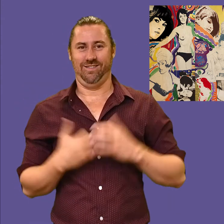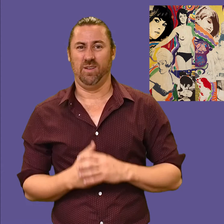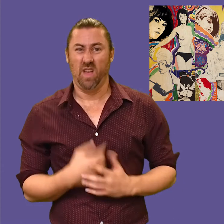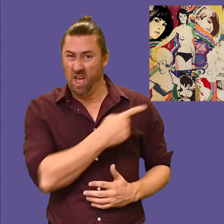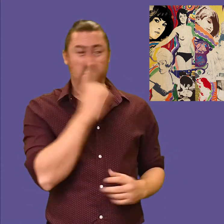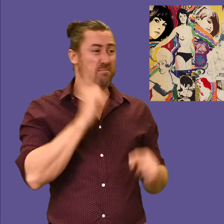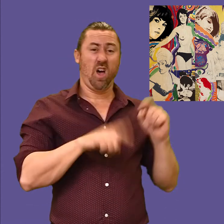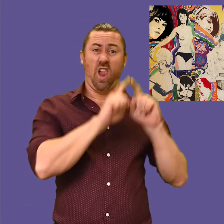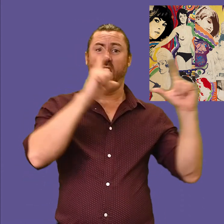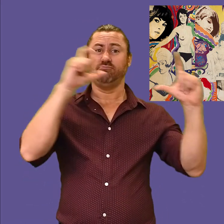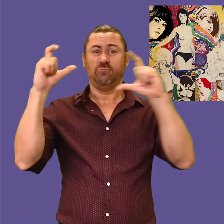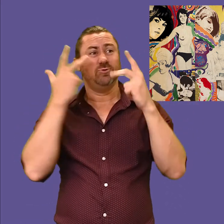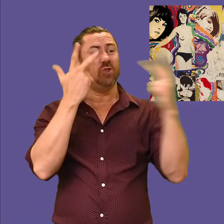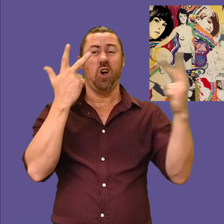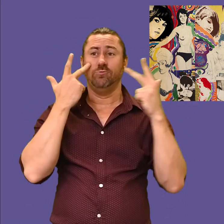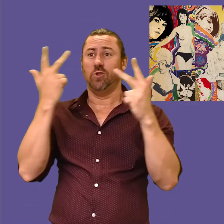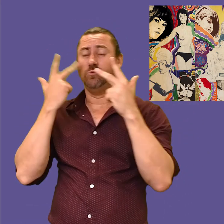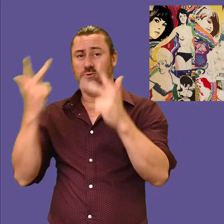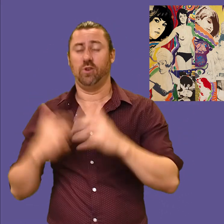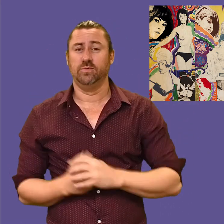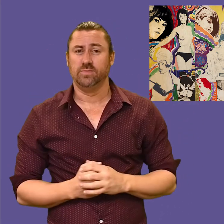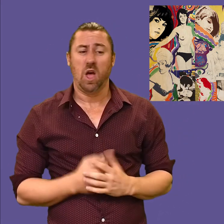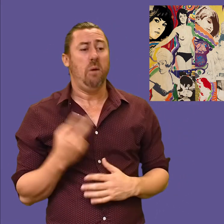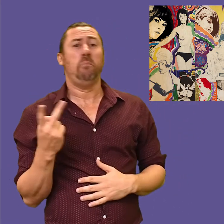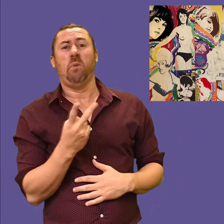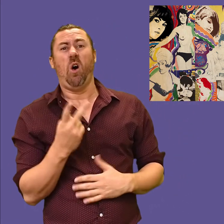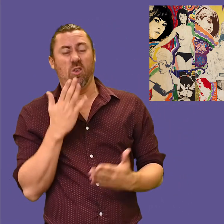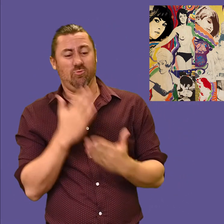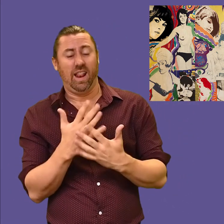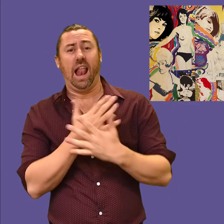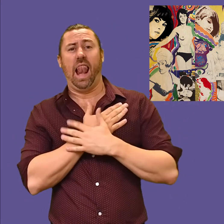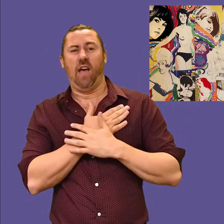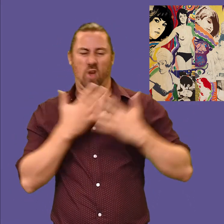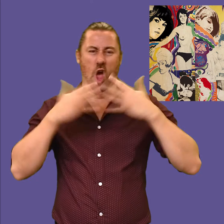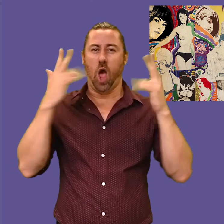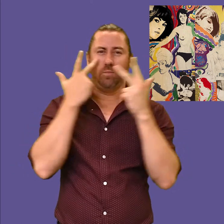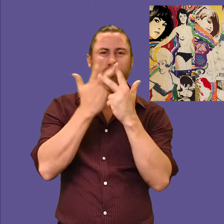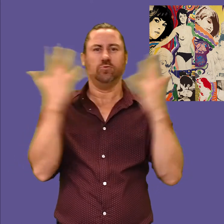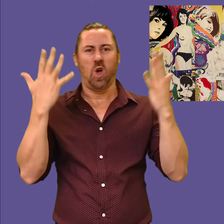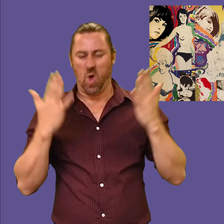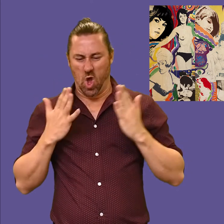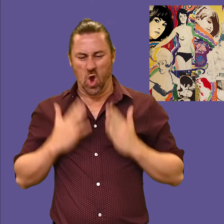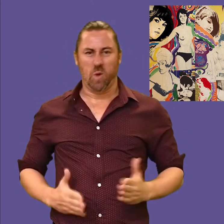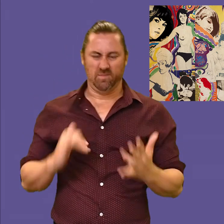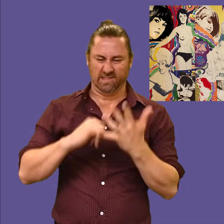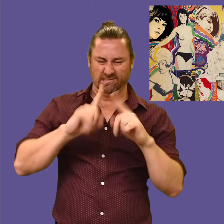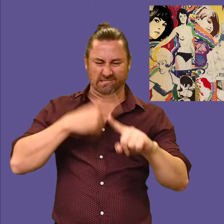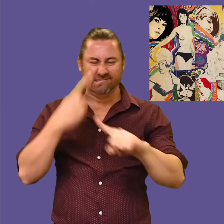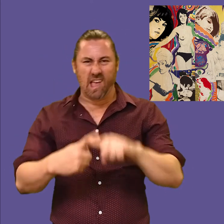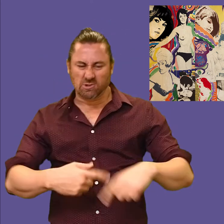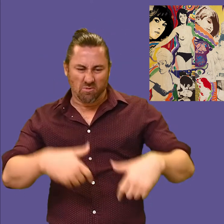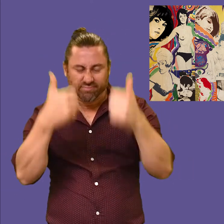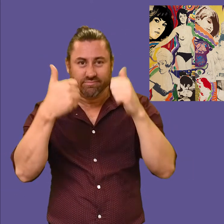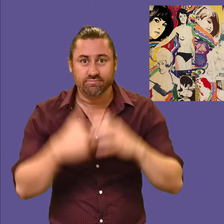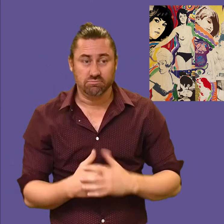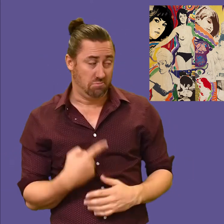This exuberant collage of images is a superb example of Richard and Pat Larter’s preoccupation with the candid depiction of human sexuality.